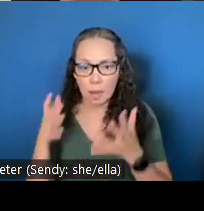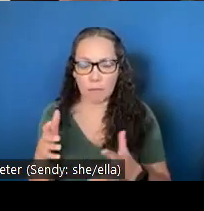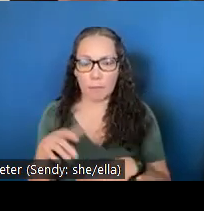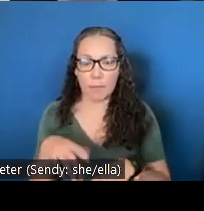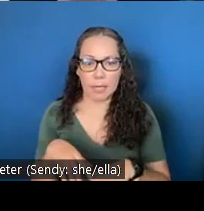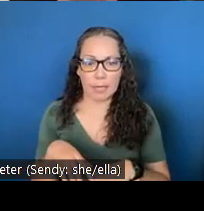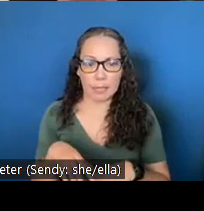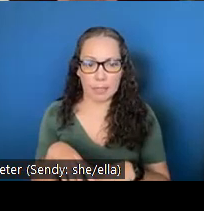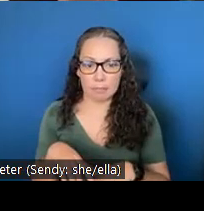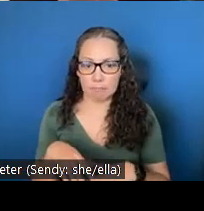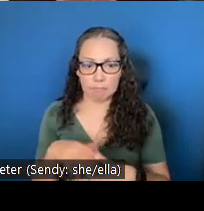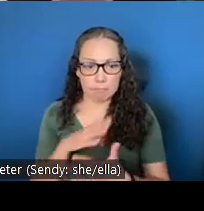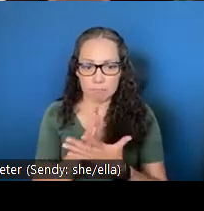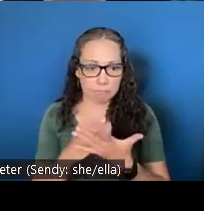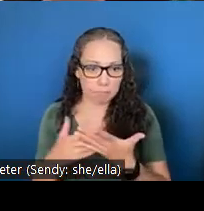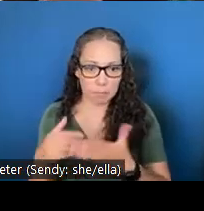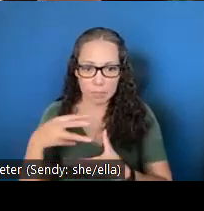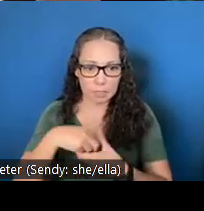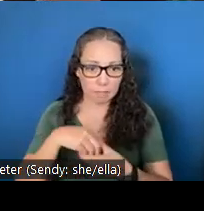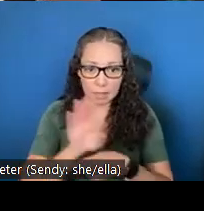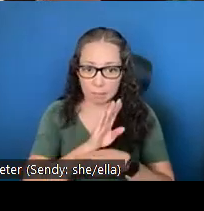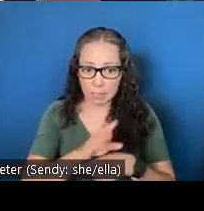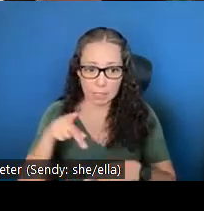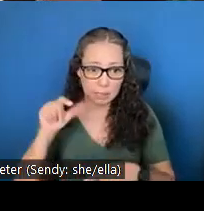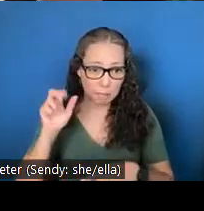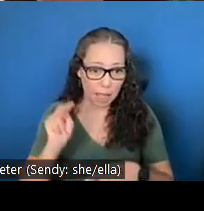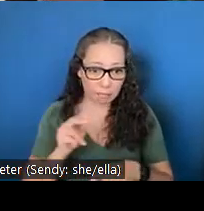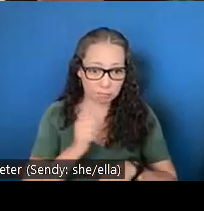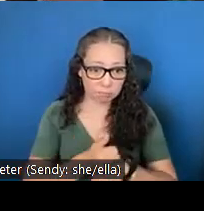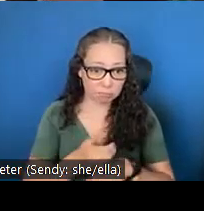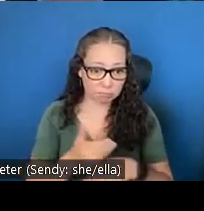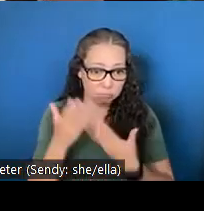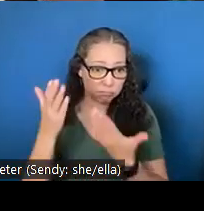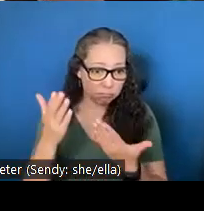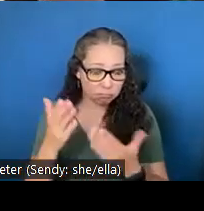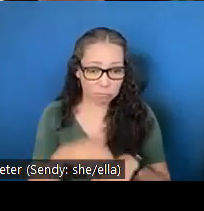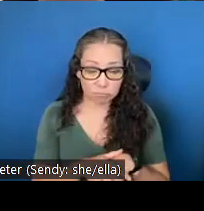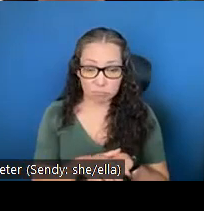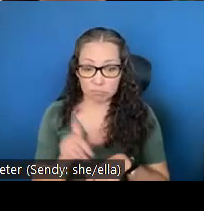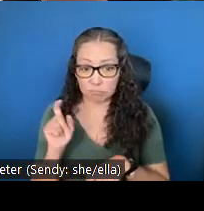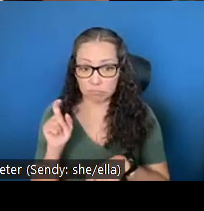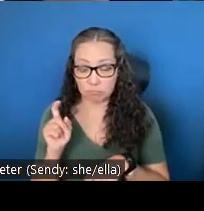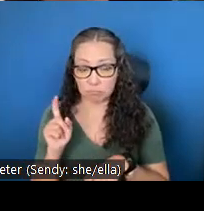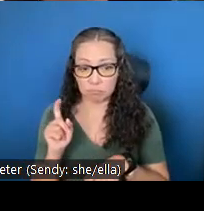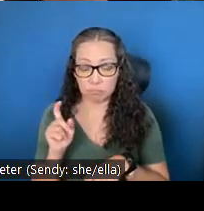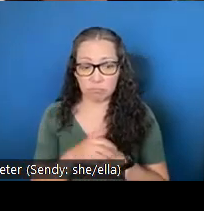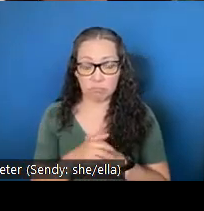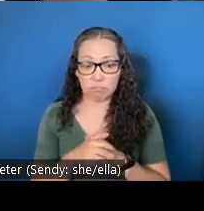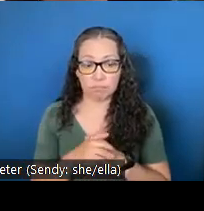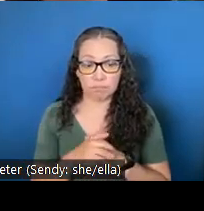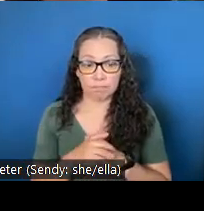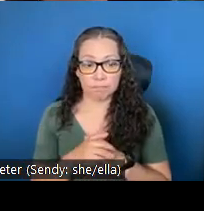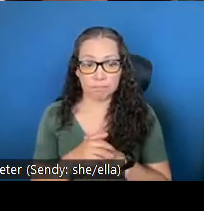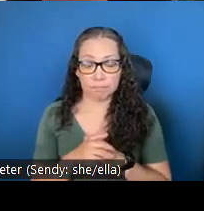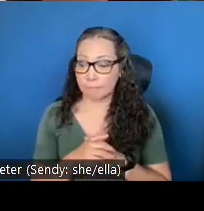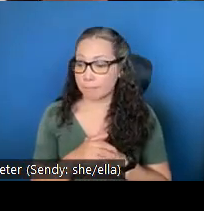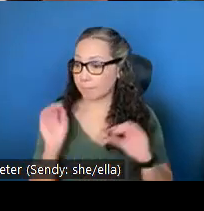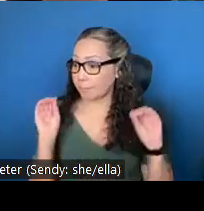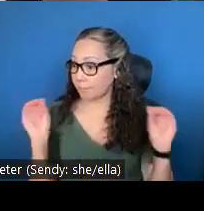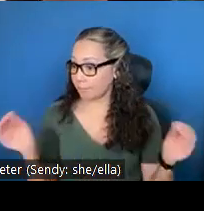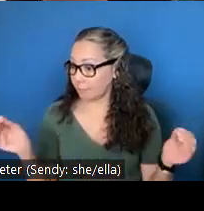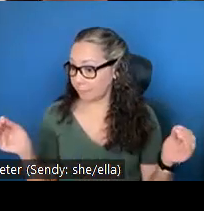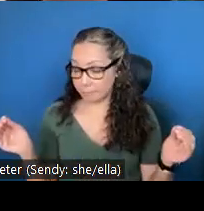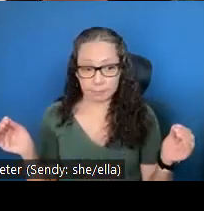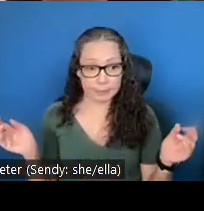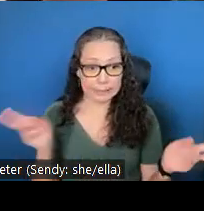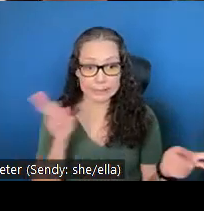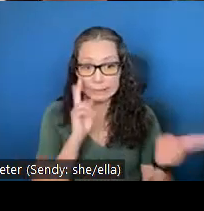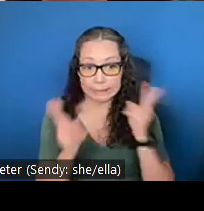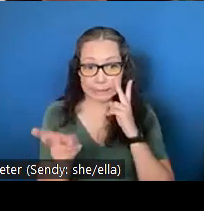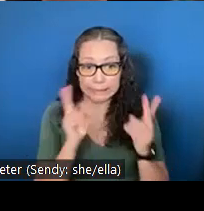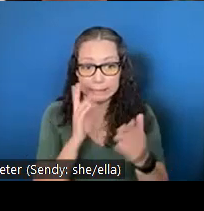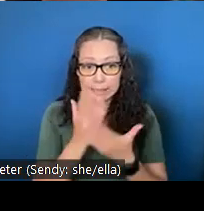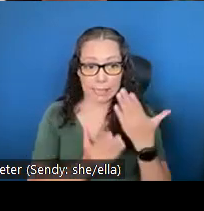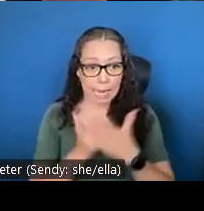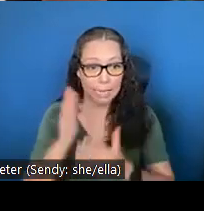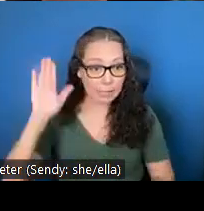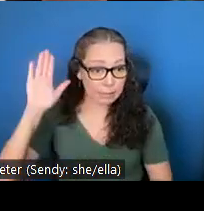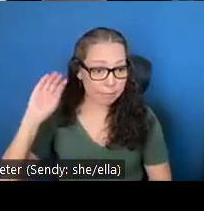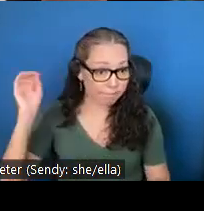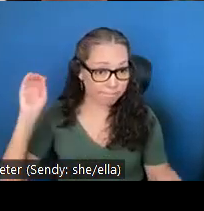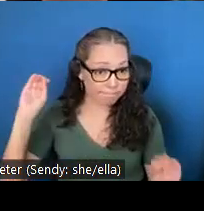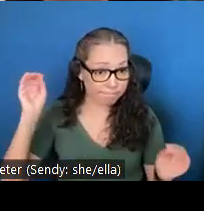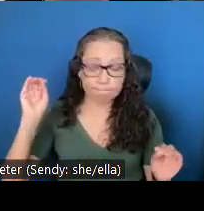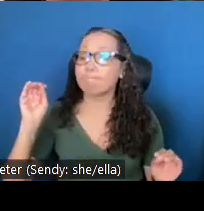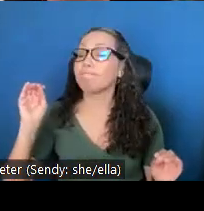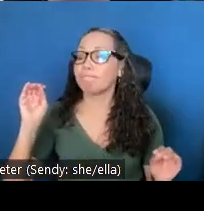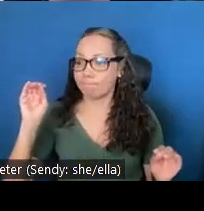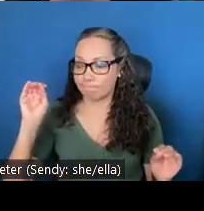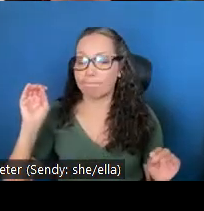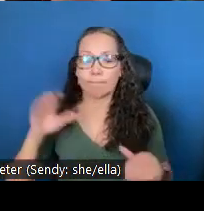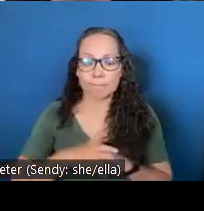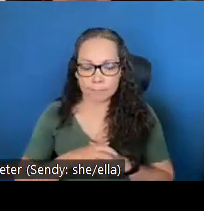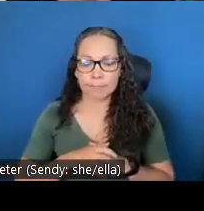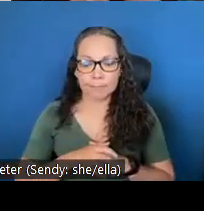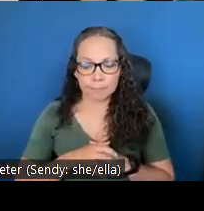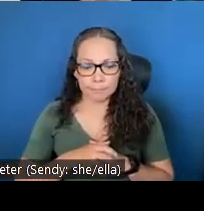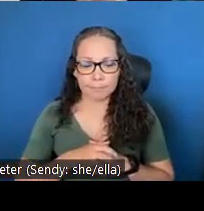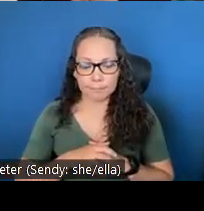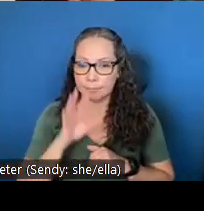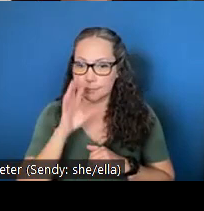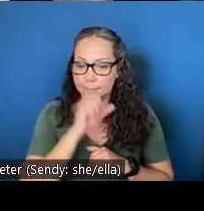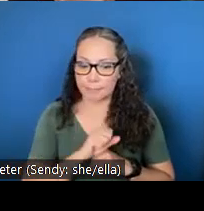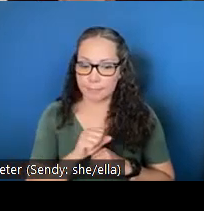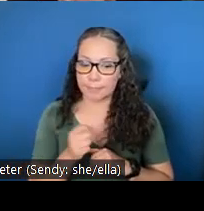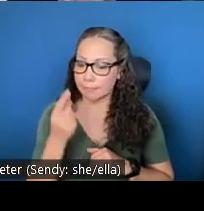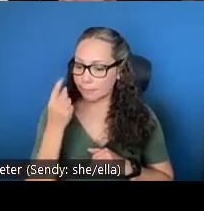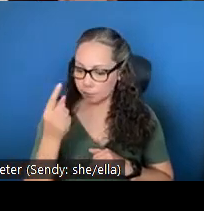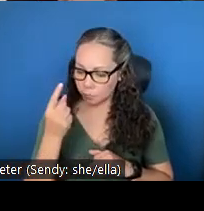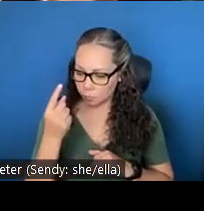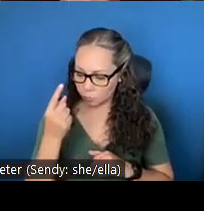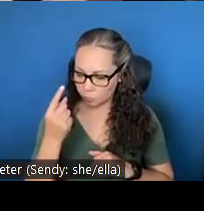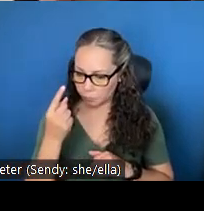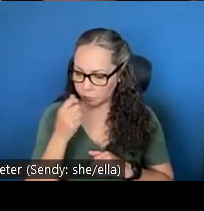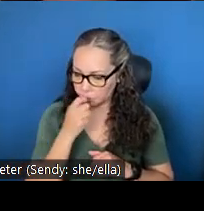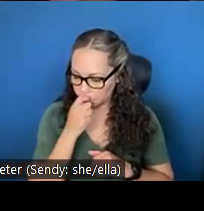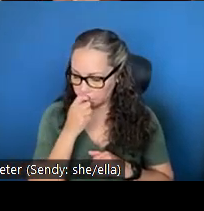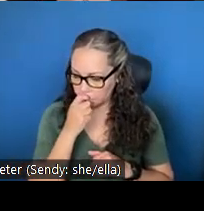plan not seeing any hand um I guess one you know and and you know just following up on Ramone and